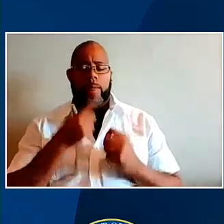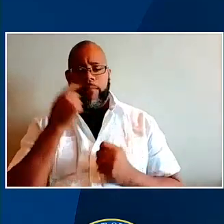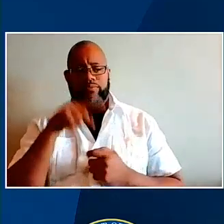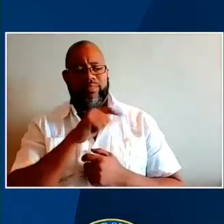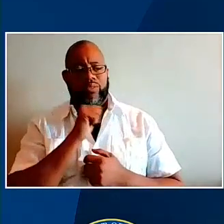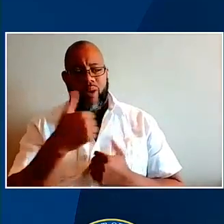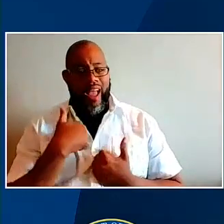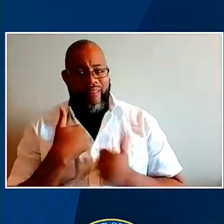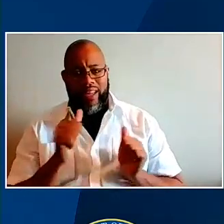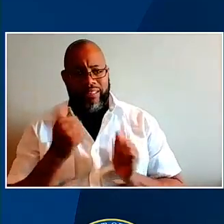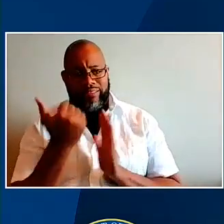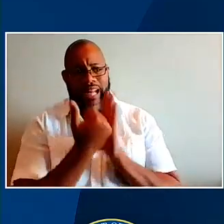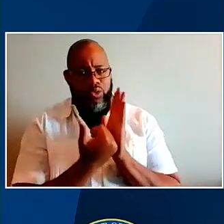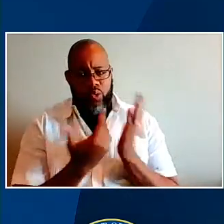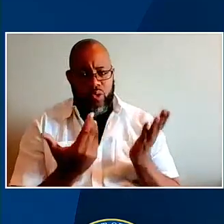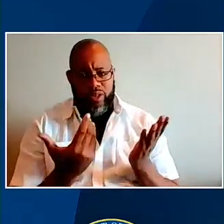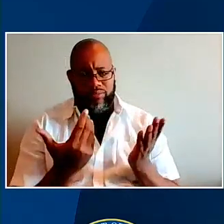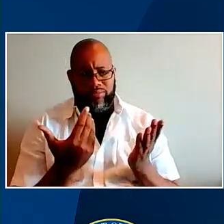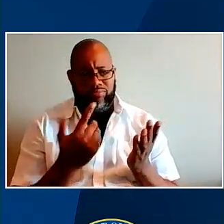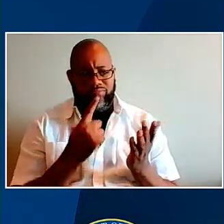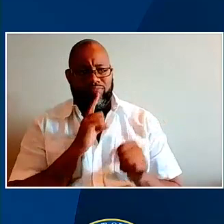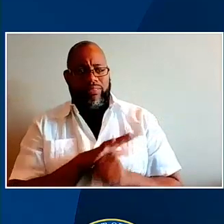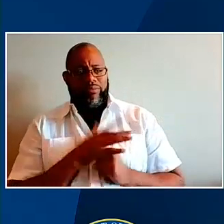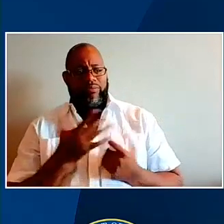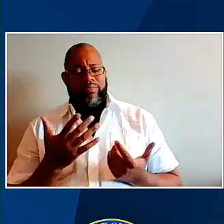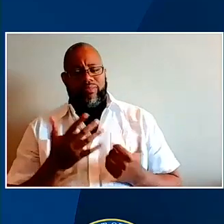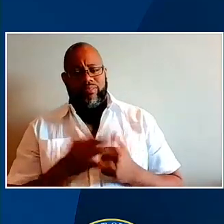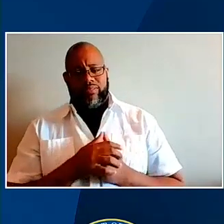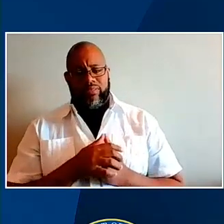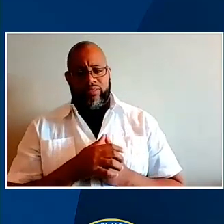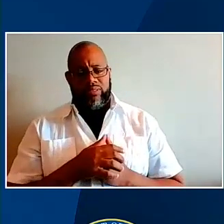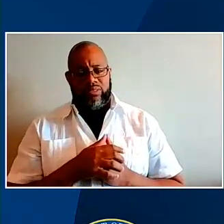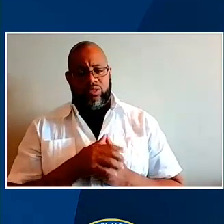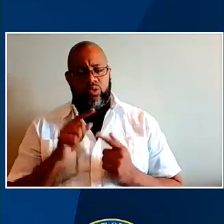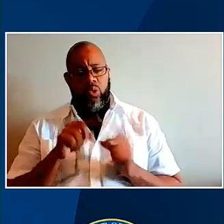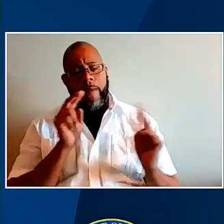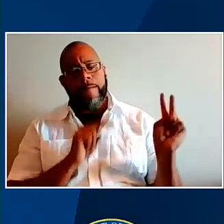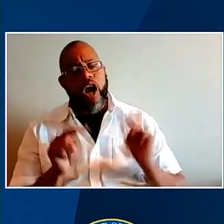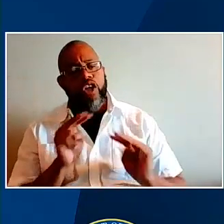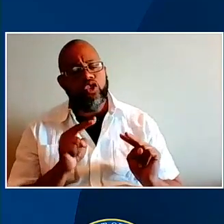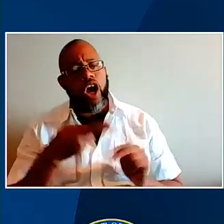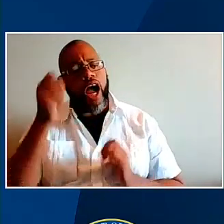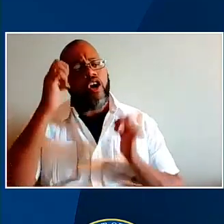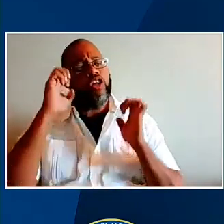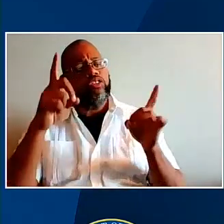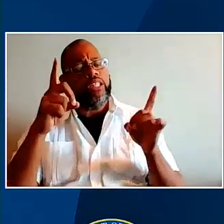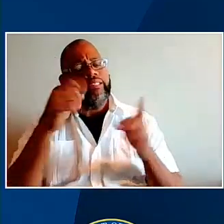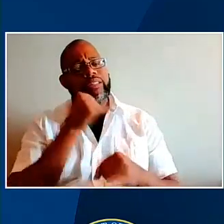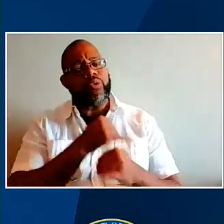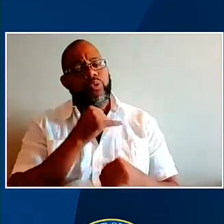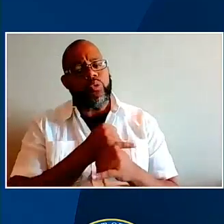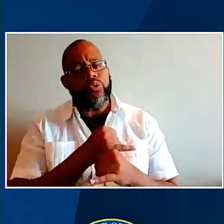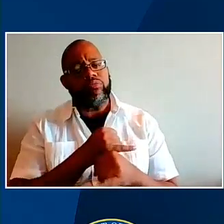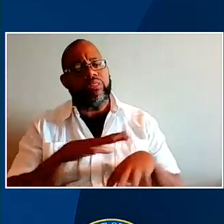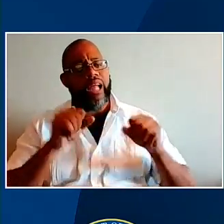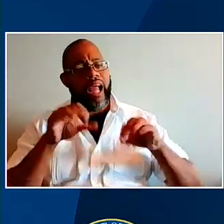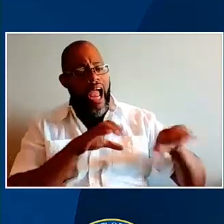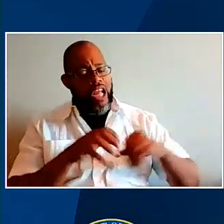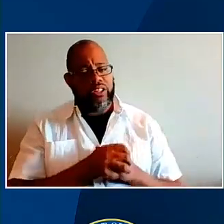any statutory obligation to monitor higher education institutions, to take actions to